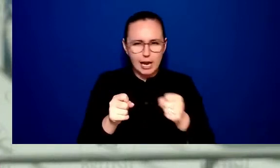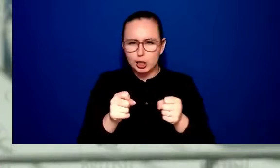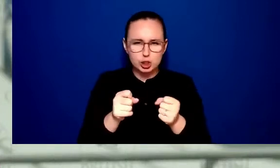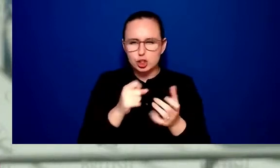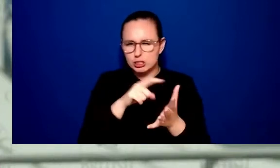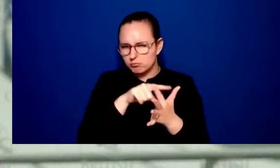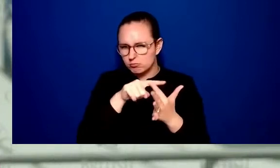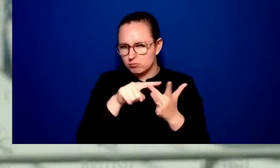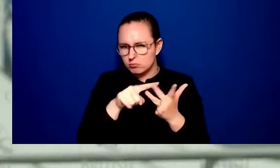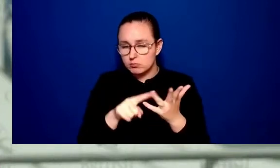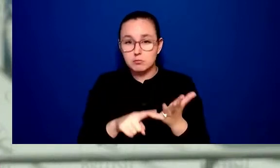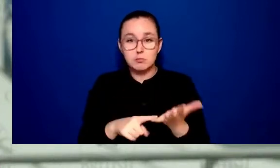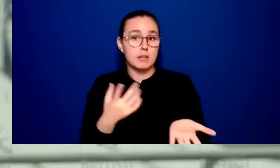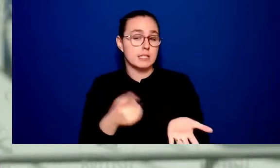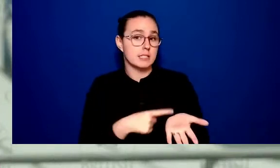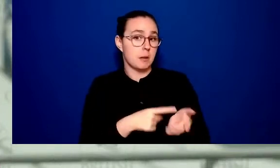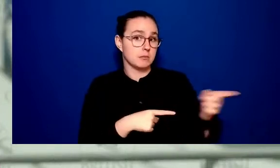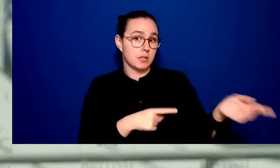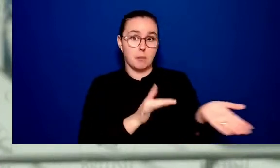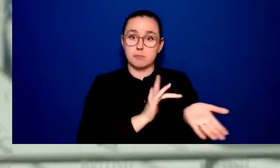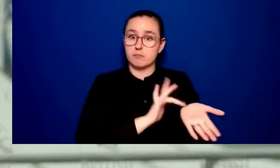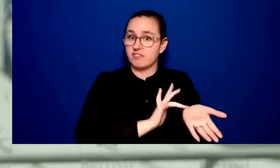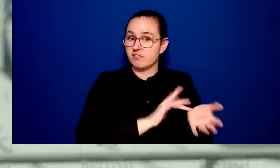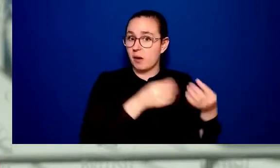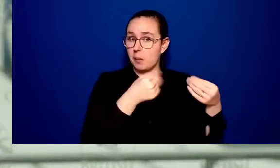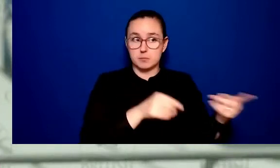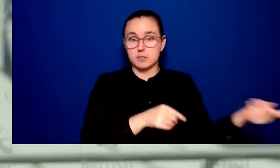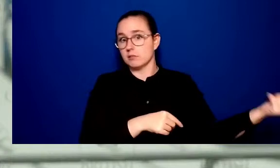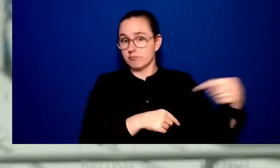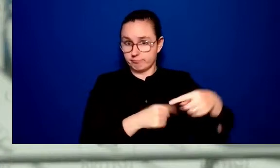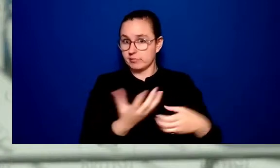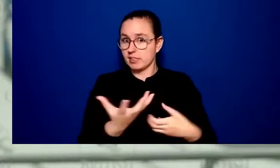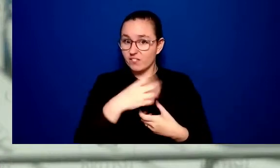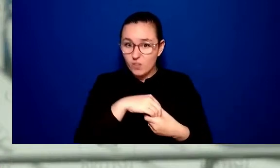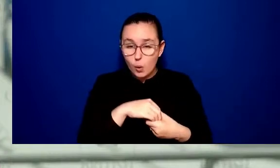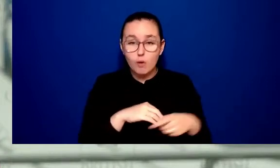authority clinics in various